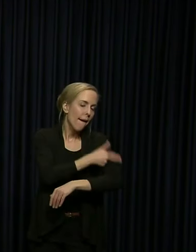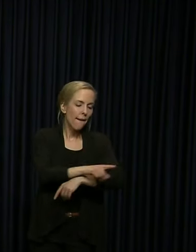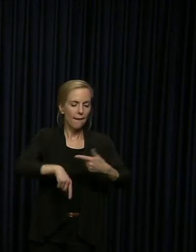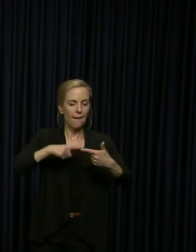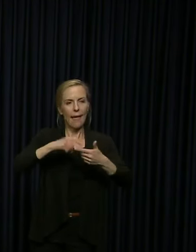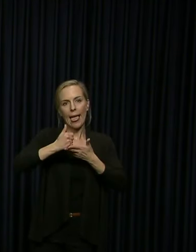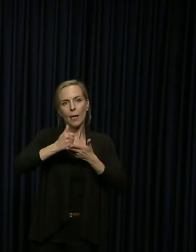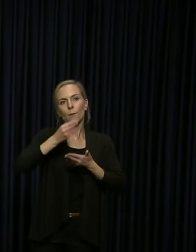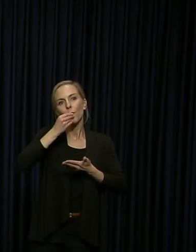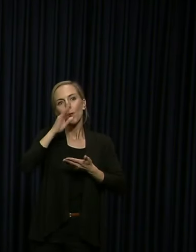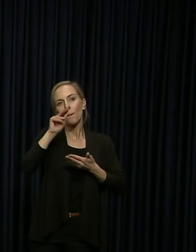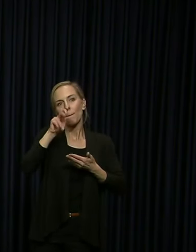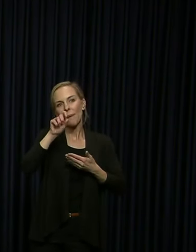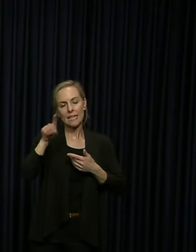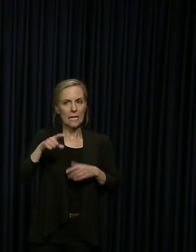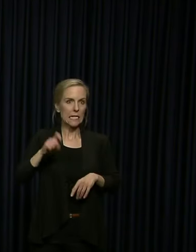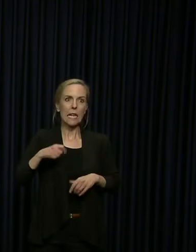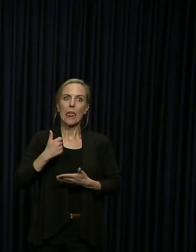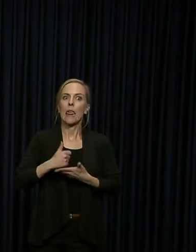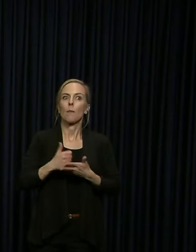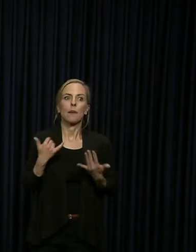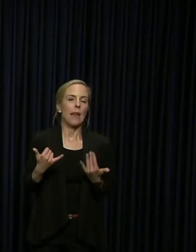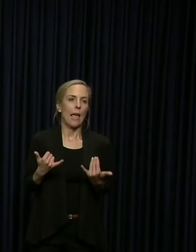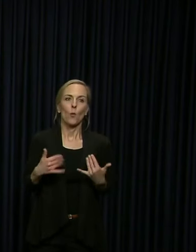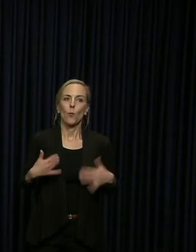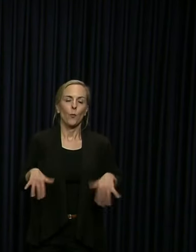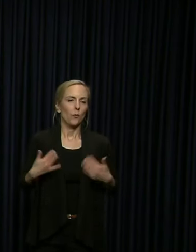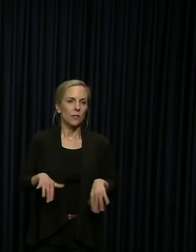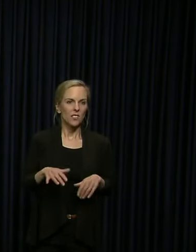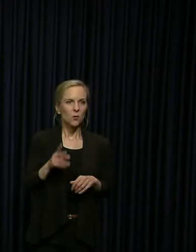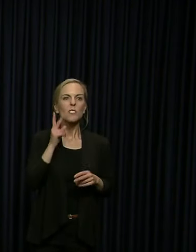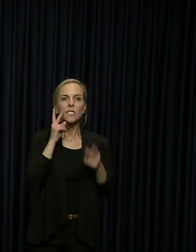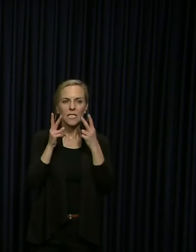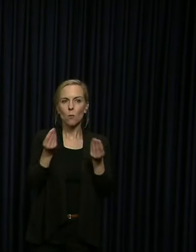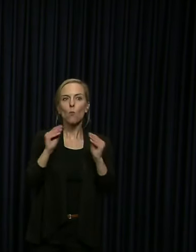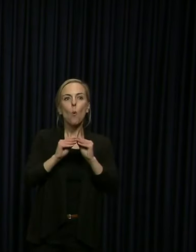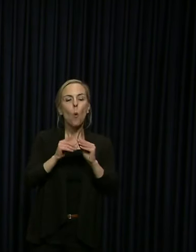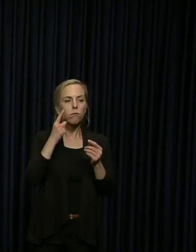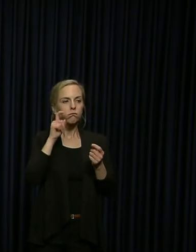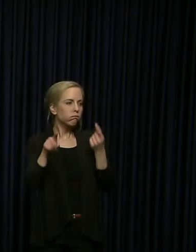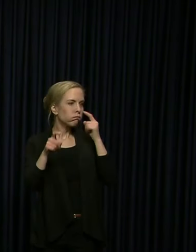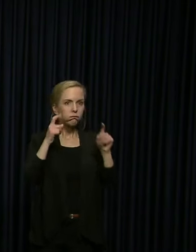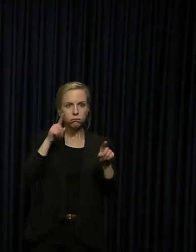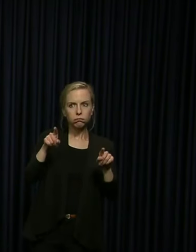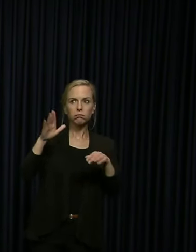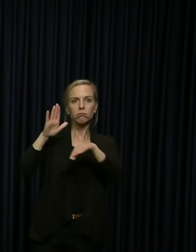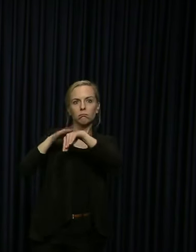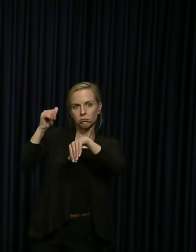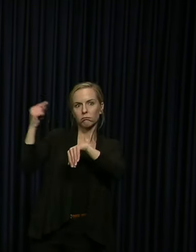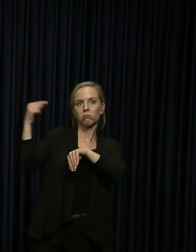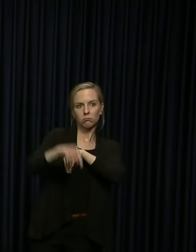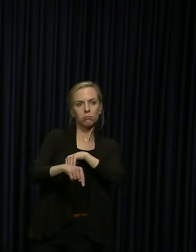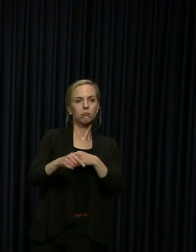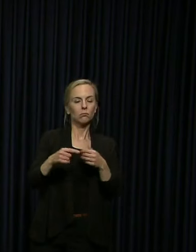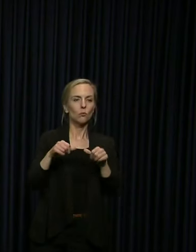THE 8th. AGAIN, SWABS REMAIN A CHALLENGE BUT OUR GOAL IS TO SCALE OUT TO